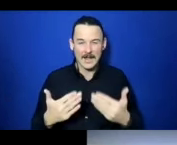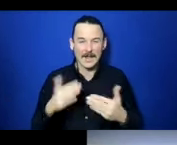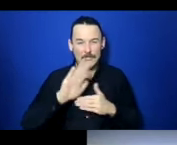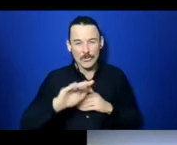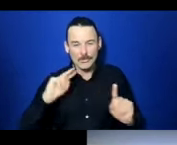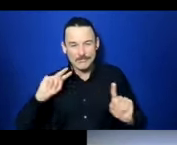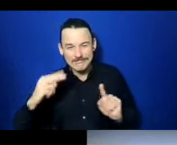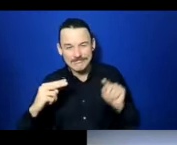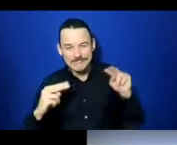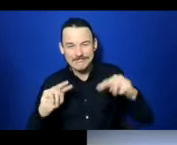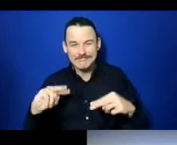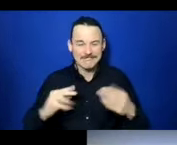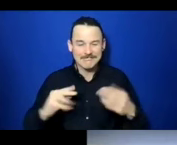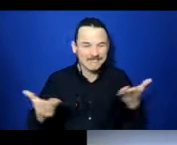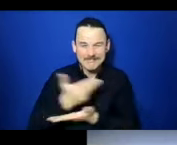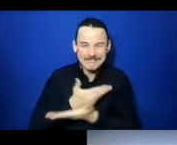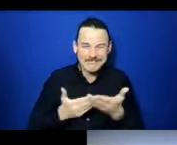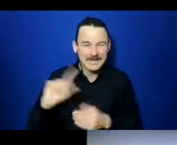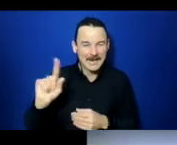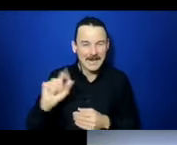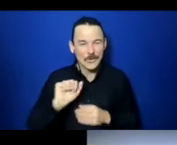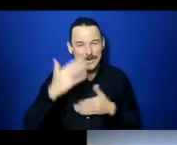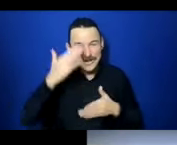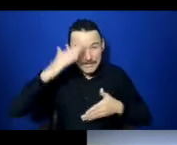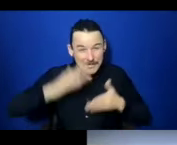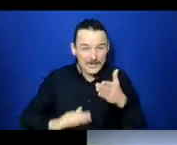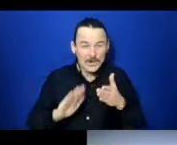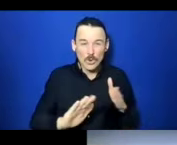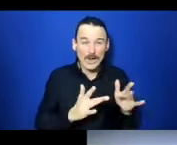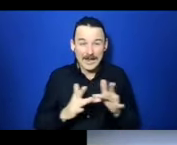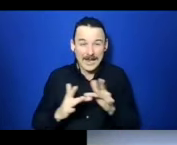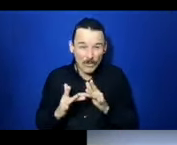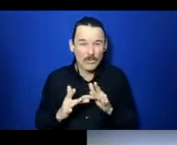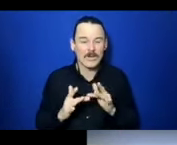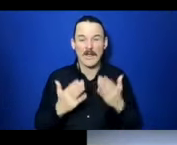and bringing your networks to this as well. We really do appreciate that and we want to continue